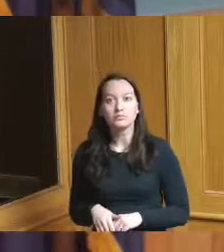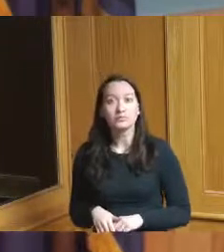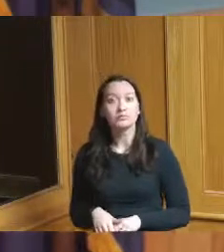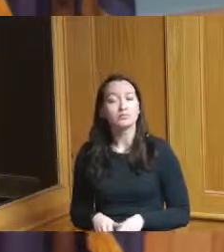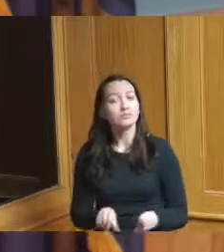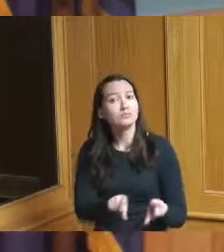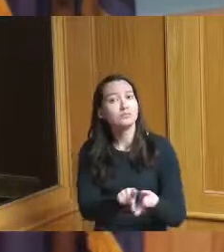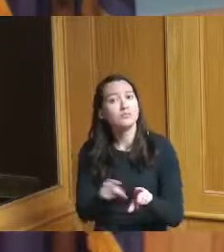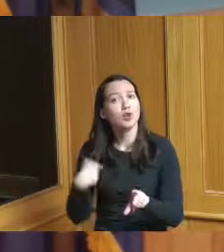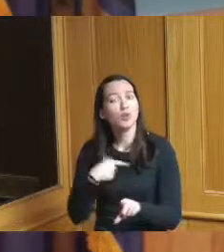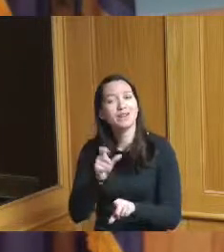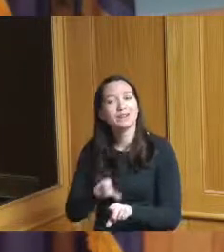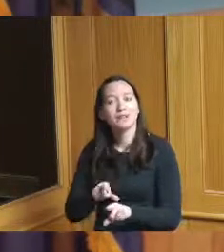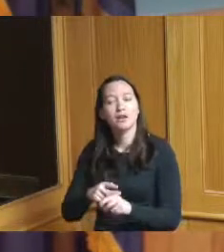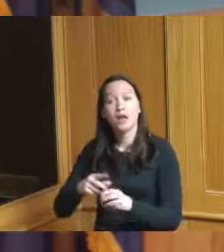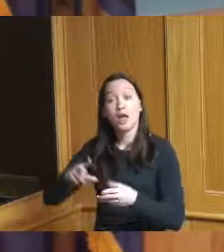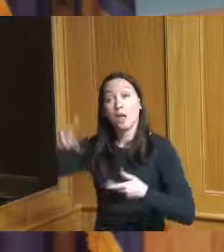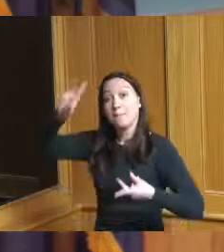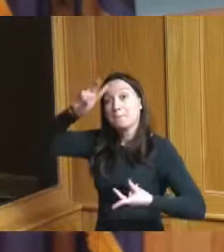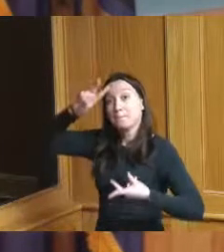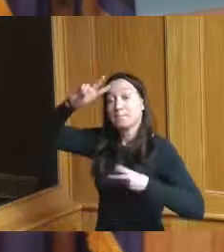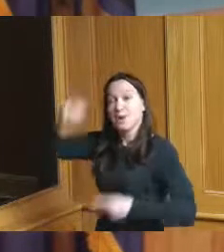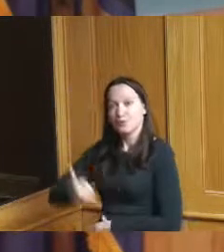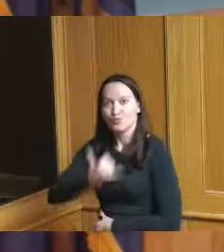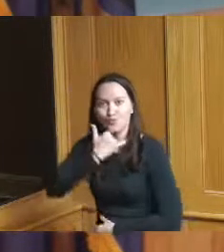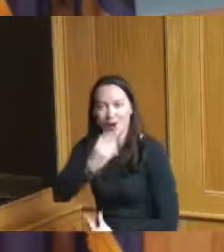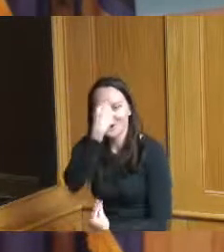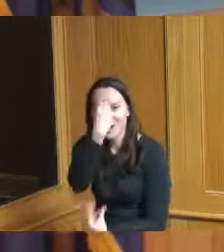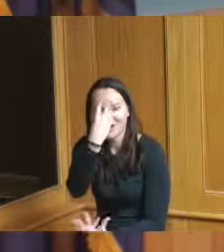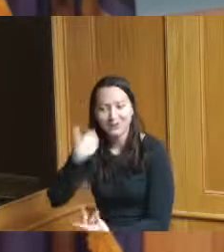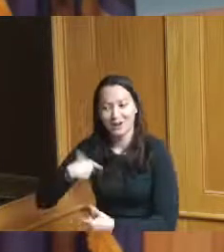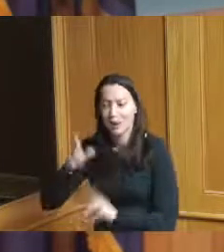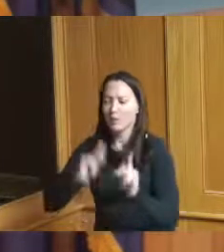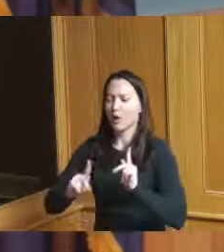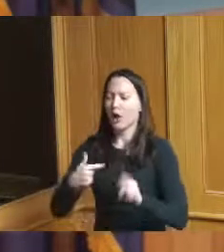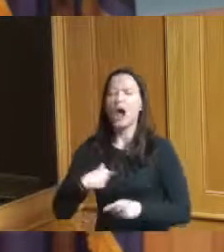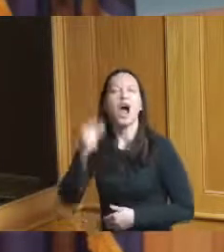must fight misinformation and we're in a society now where people say I'm gonna google it myself